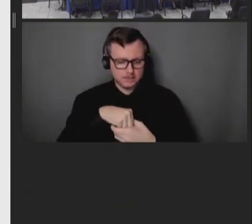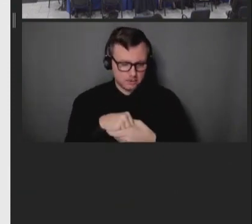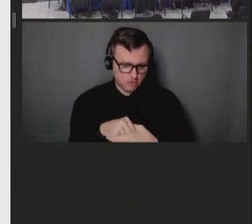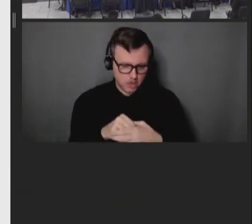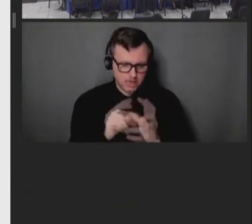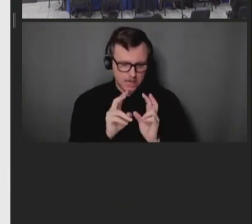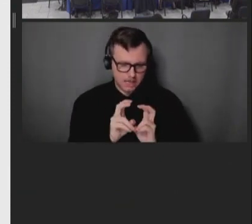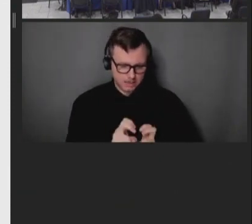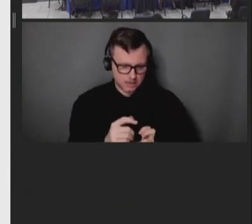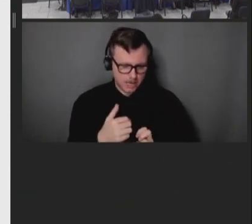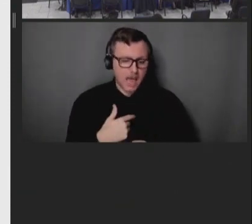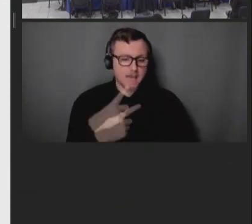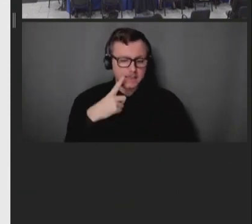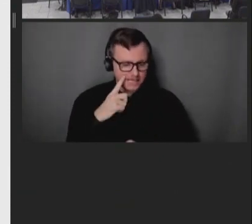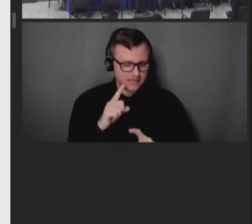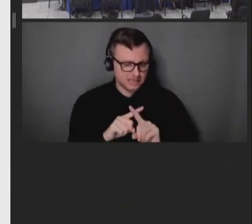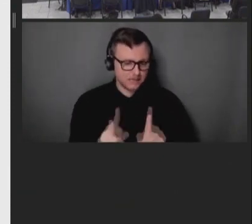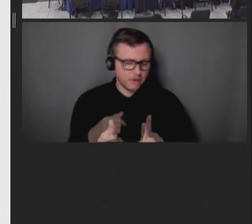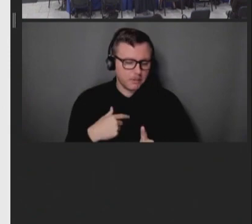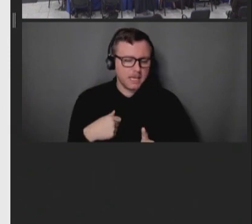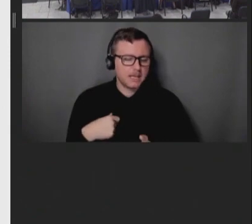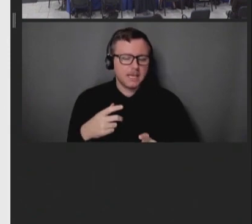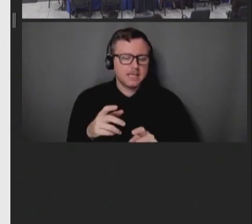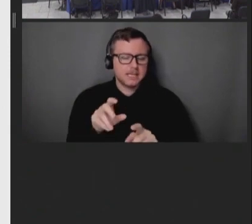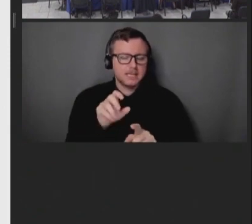You know, I don't think we looked at the statistical significance of that difference. But,